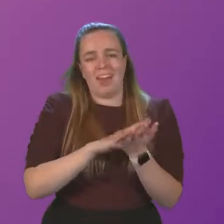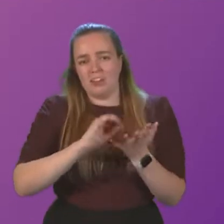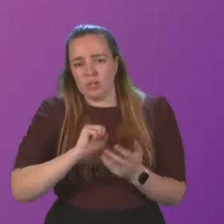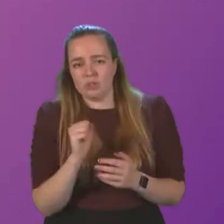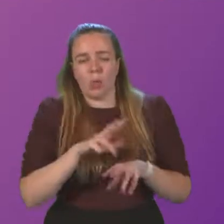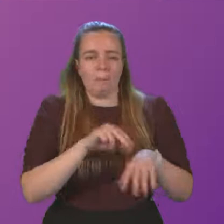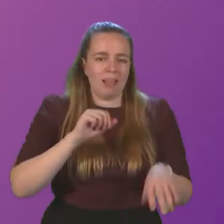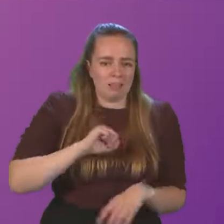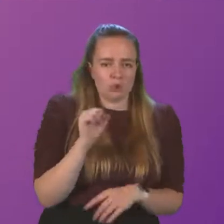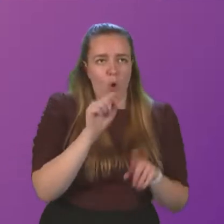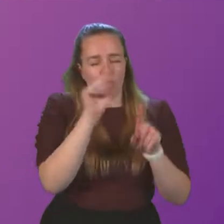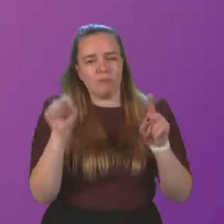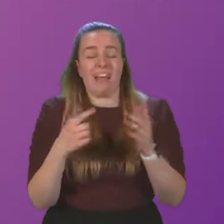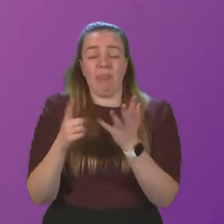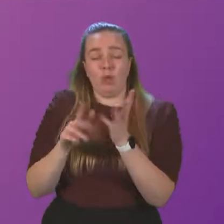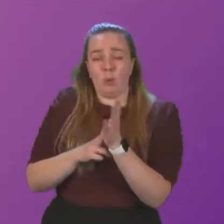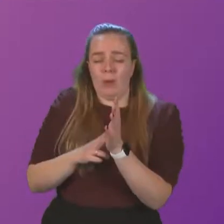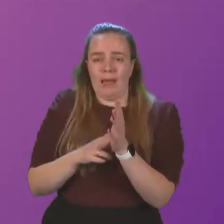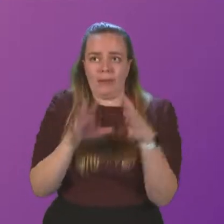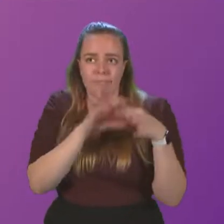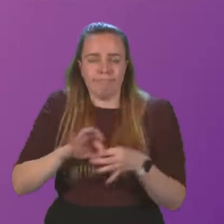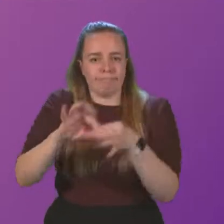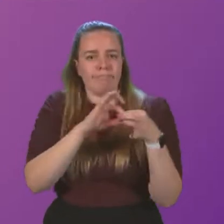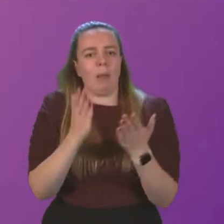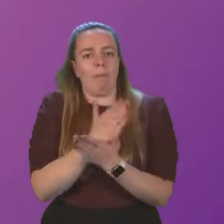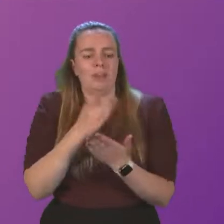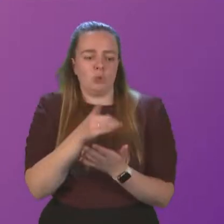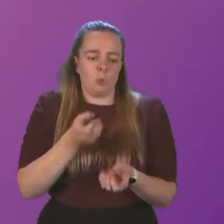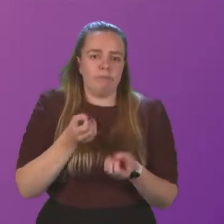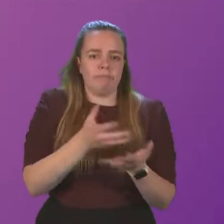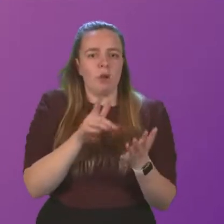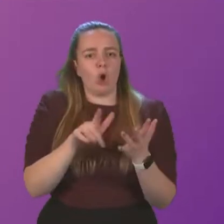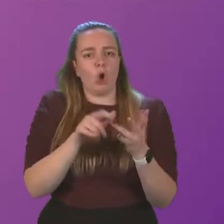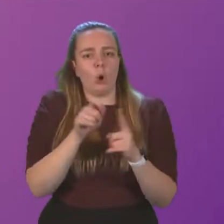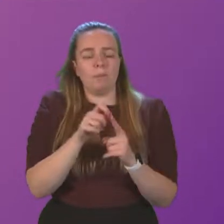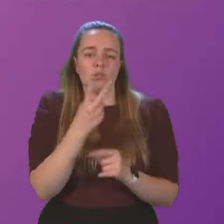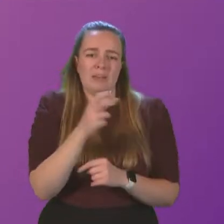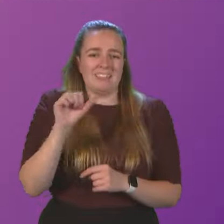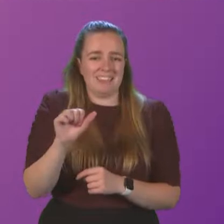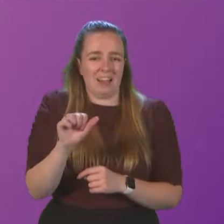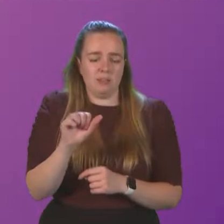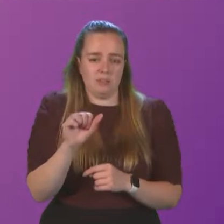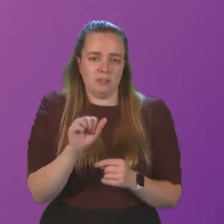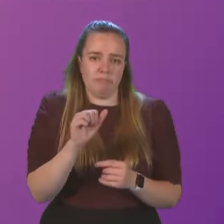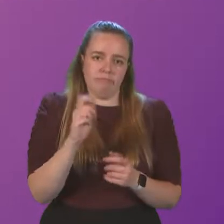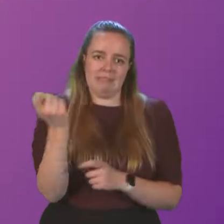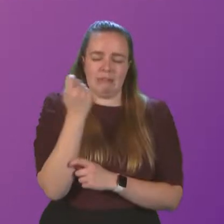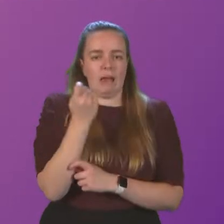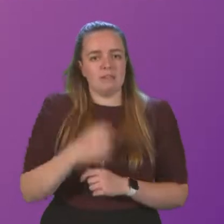with the United Nations, of course—to ensure the successful delivery of the COP26 summit. Covid-19